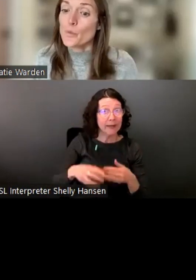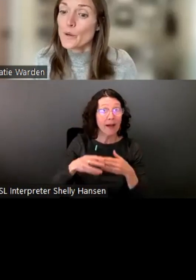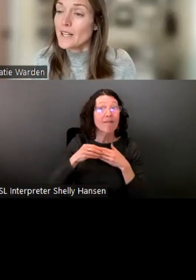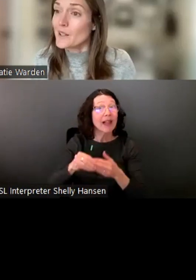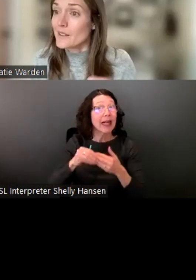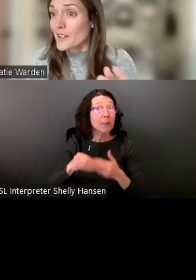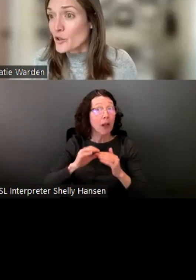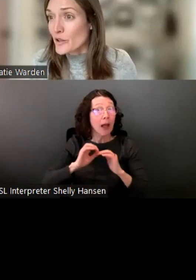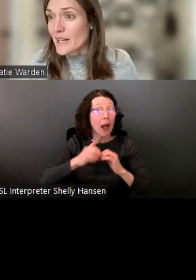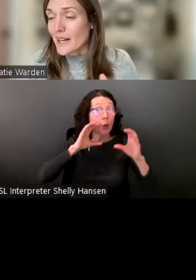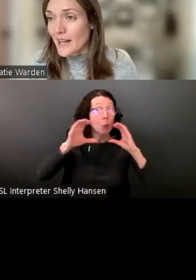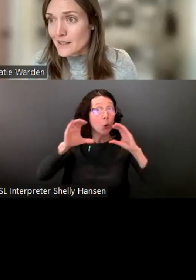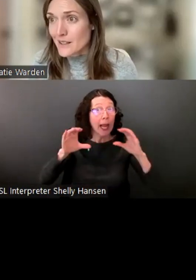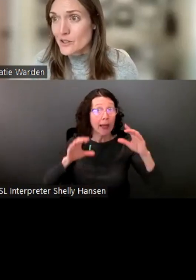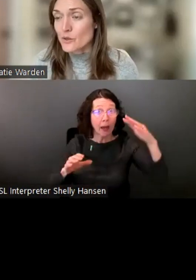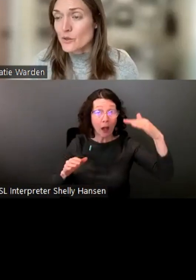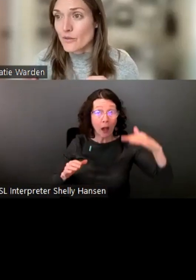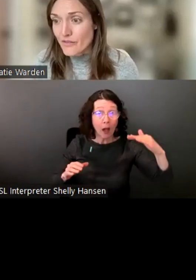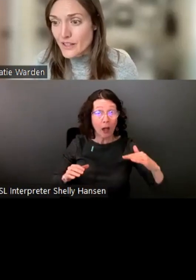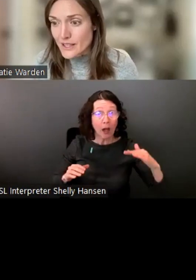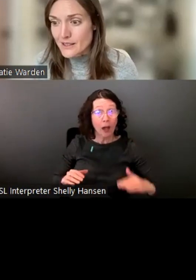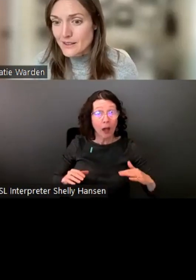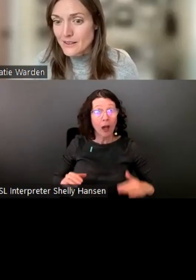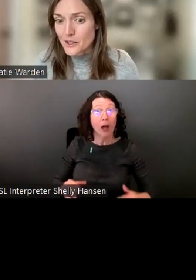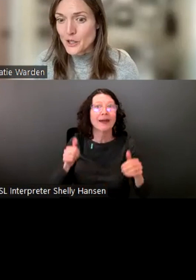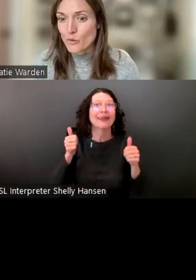we create access or fit, right?